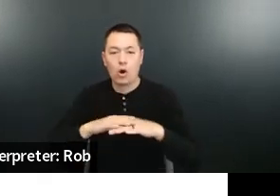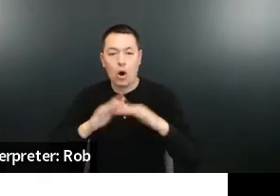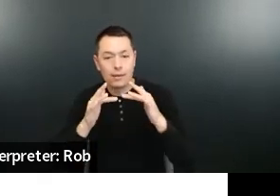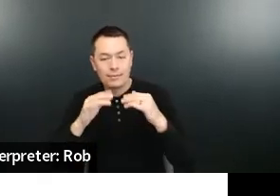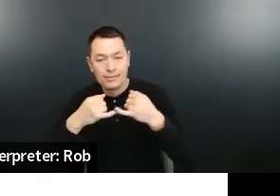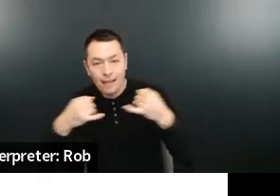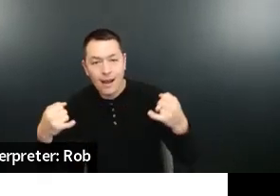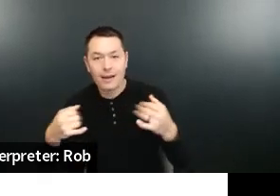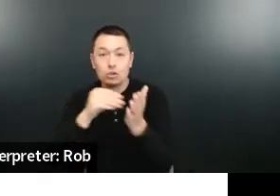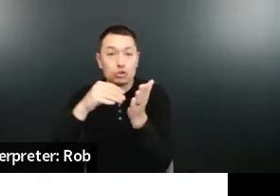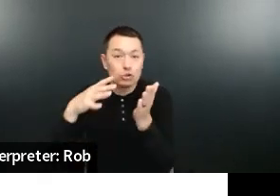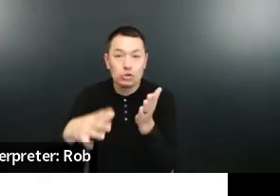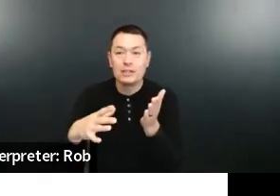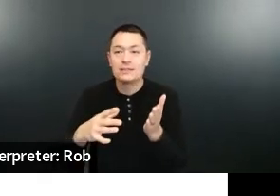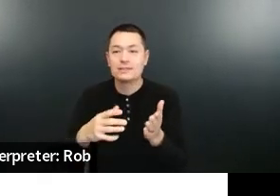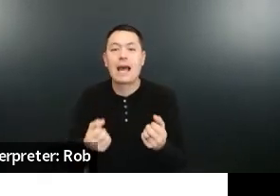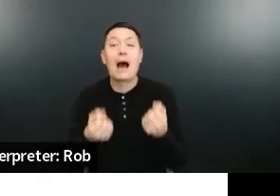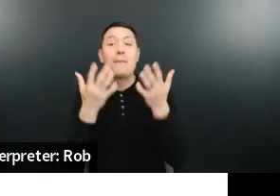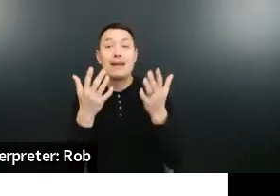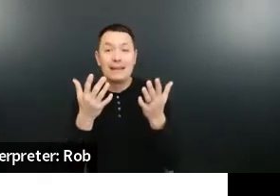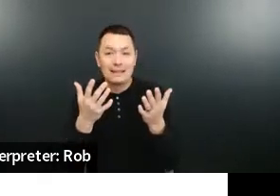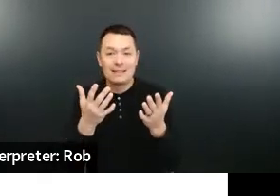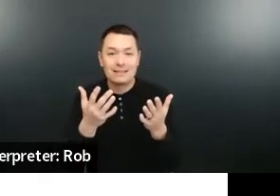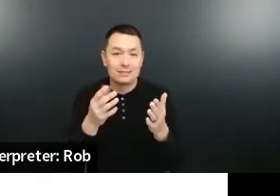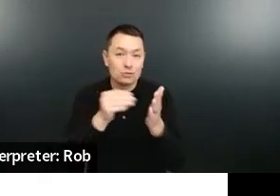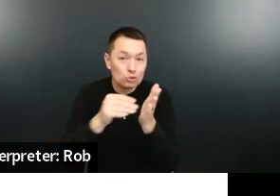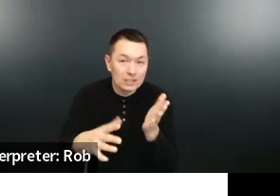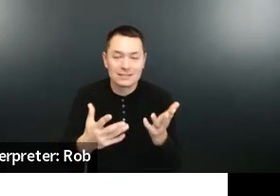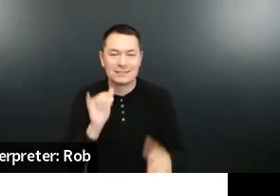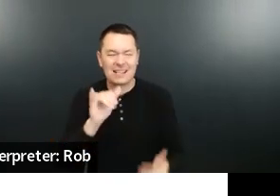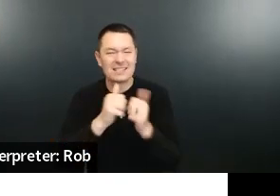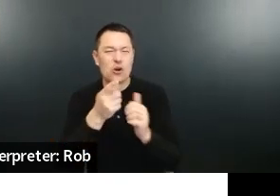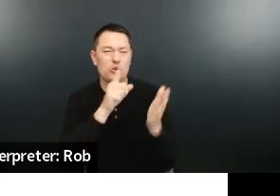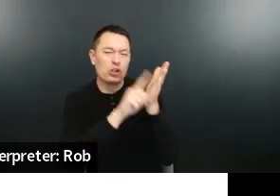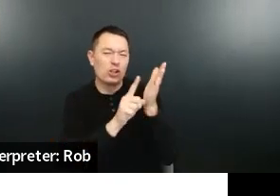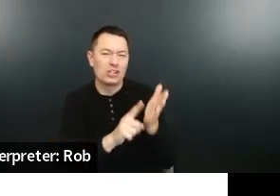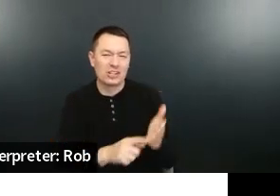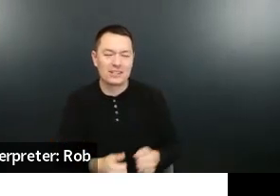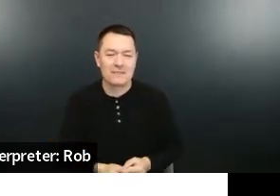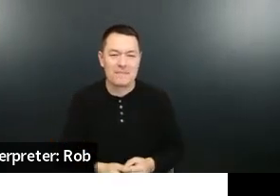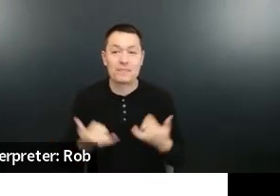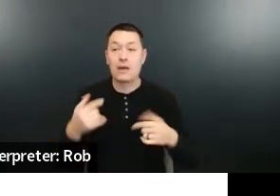or head count here, that's how you do that. So I'll go back to the main page of the dashboards,